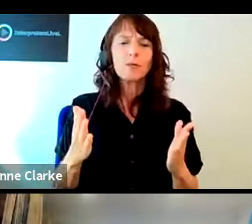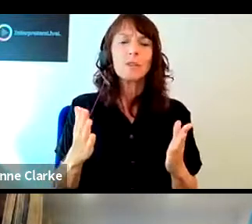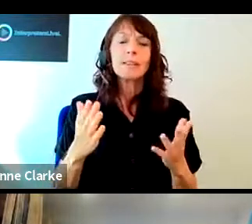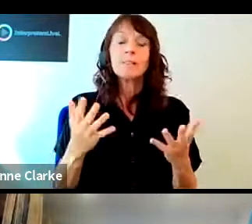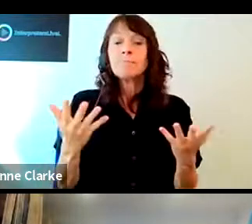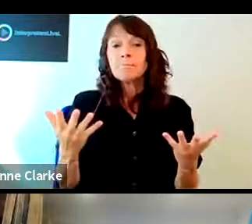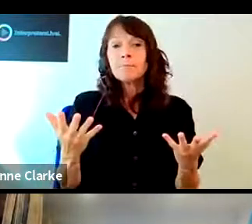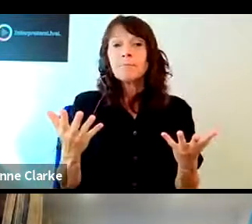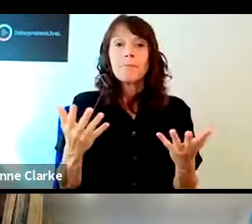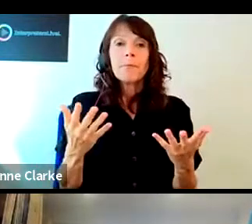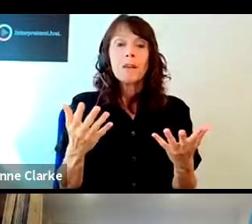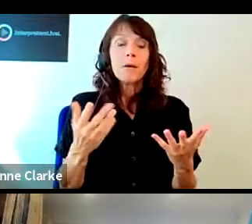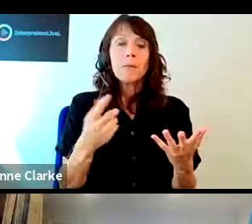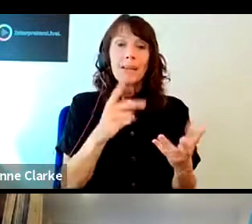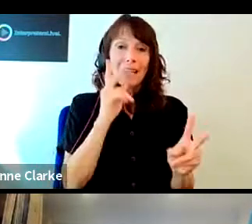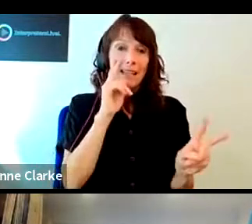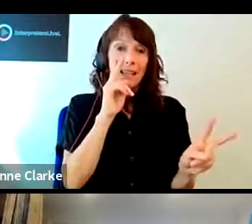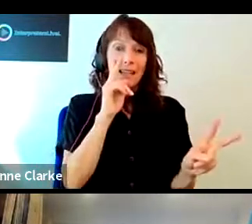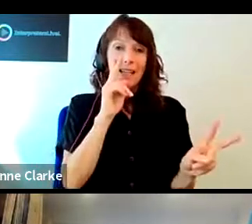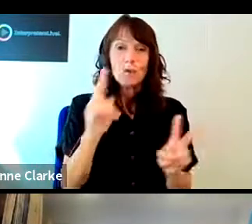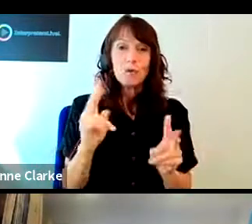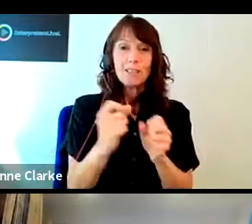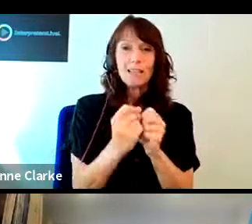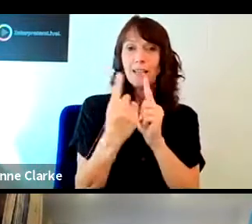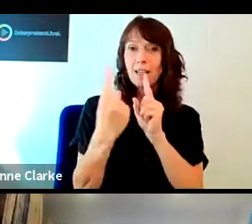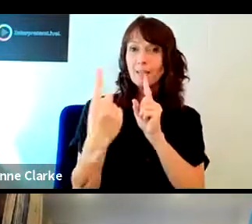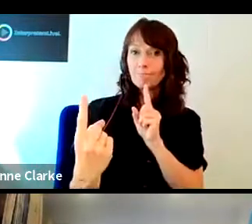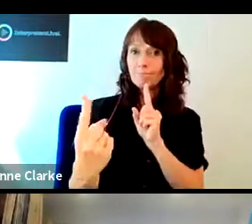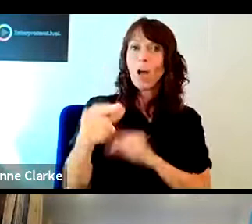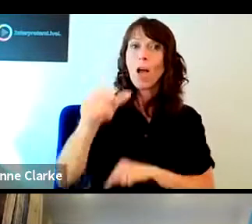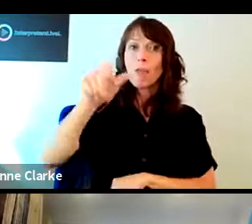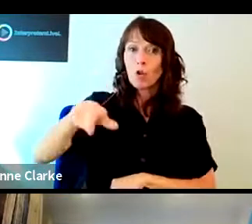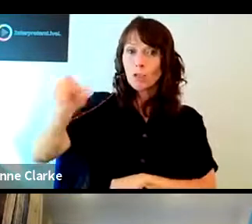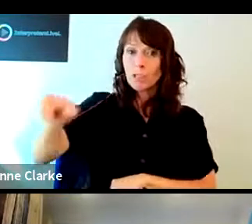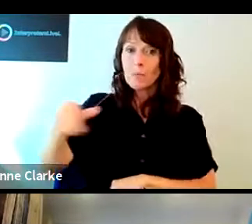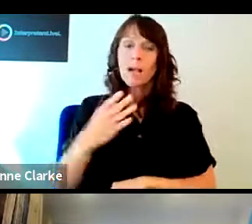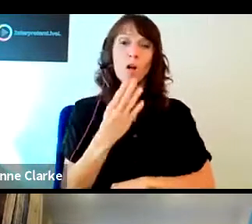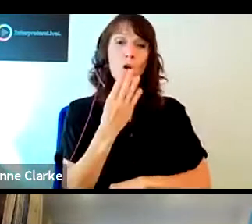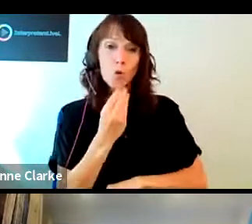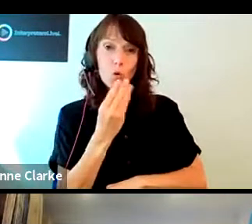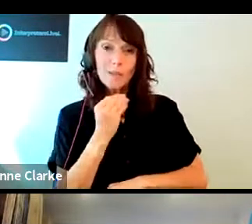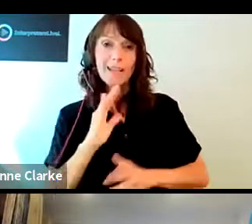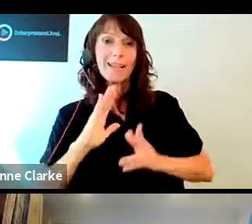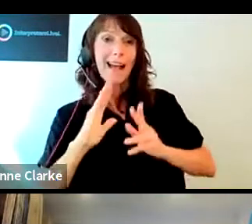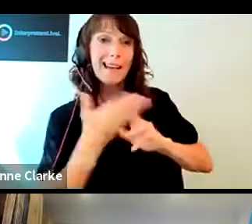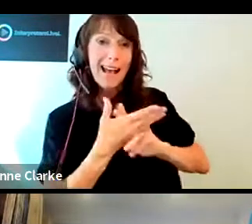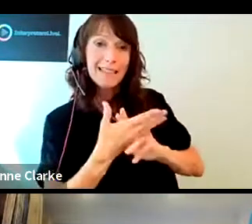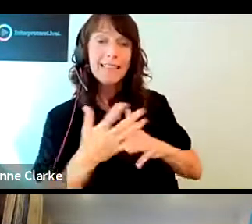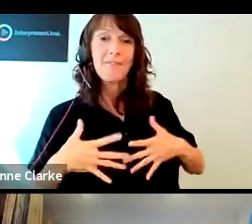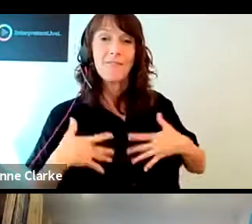that the use, on the other side and people using that and being able to be in power, I always say